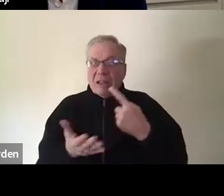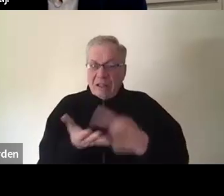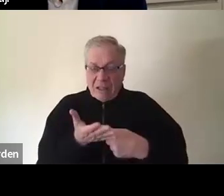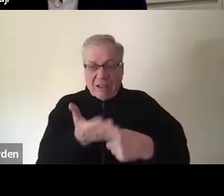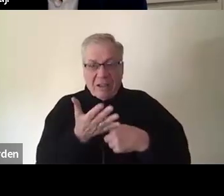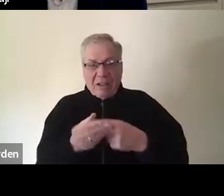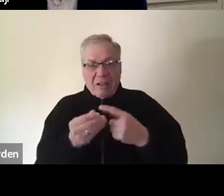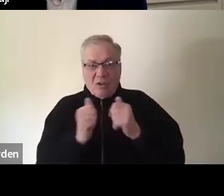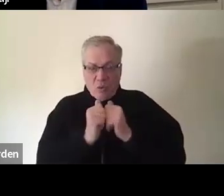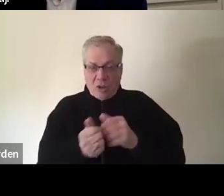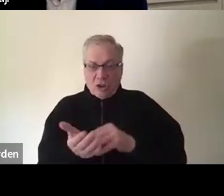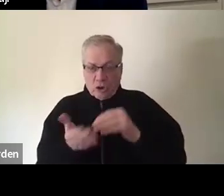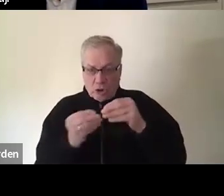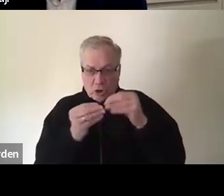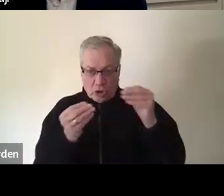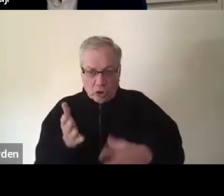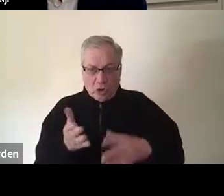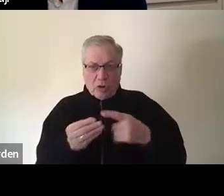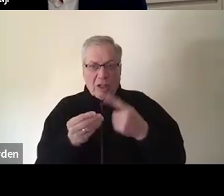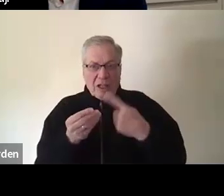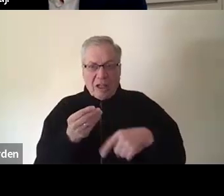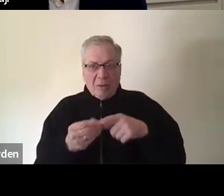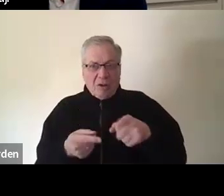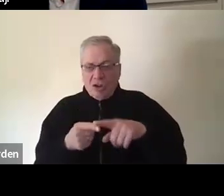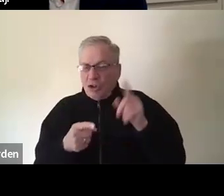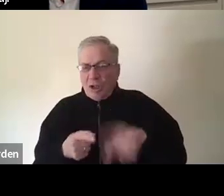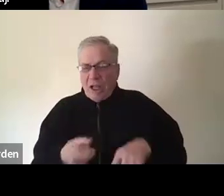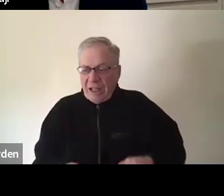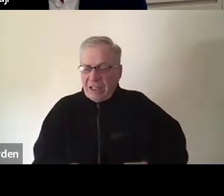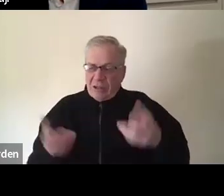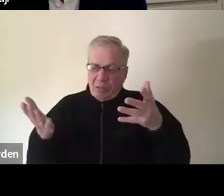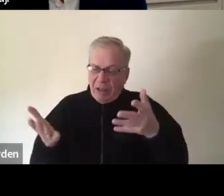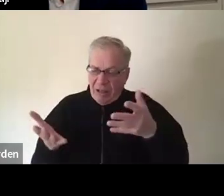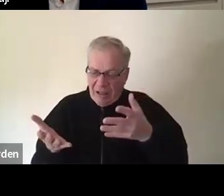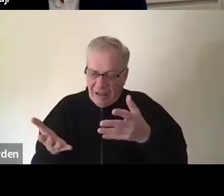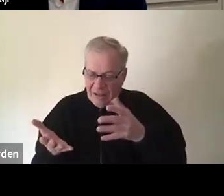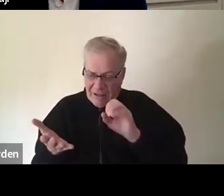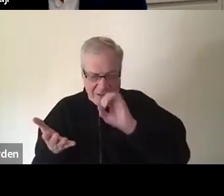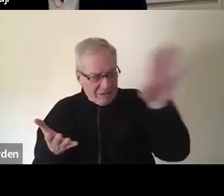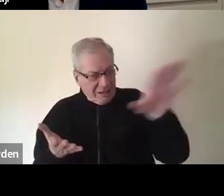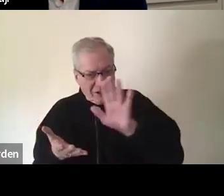about you cannot send your scholarship money home to your family. We understand you want